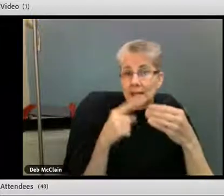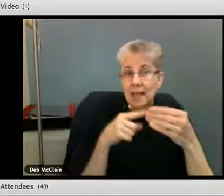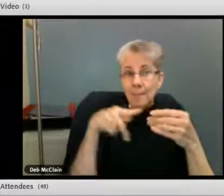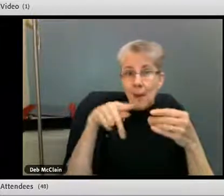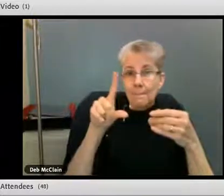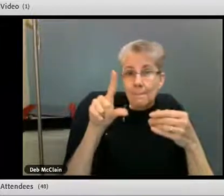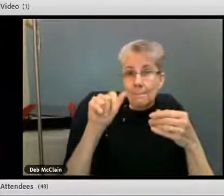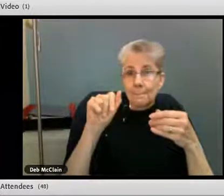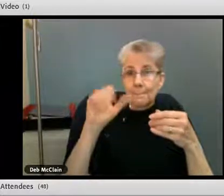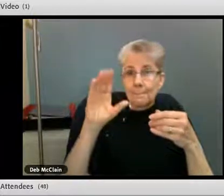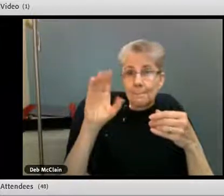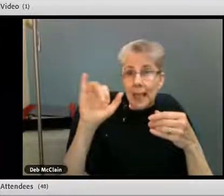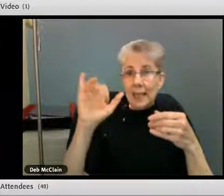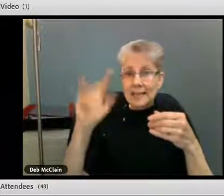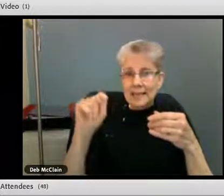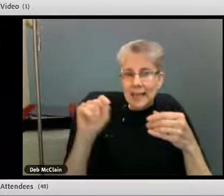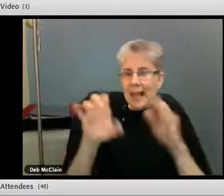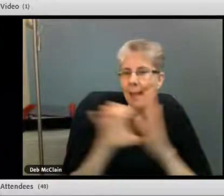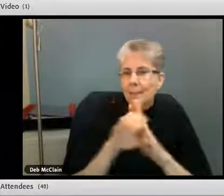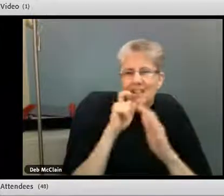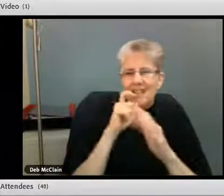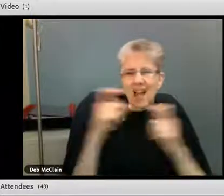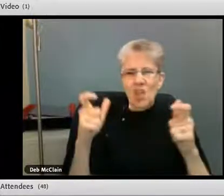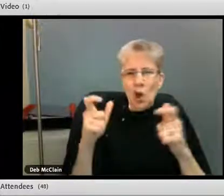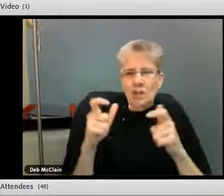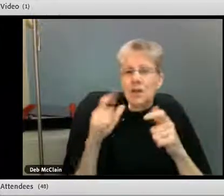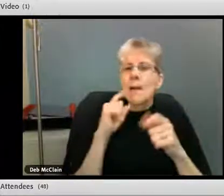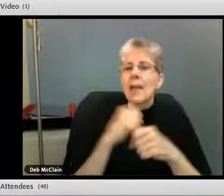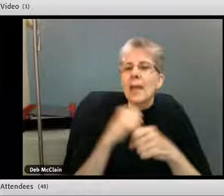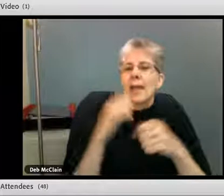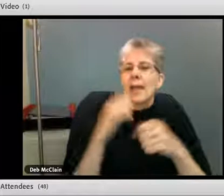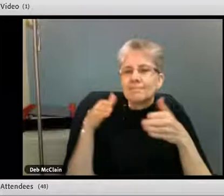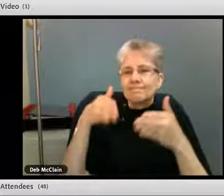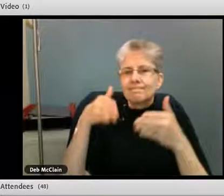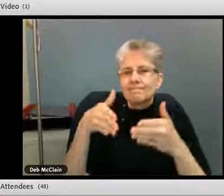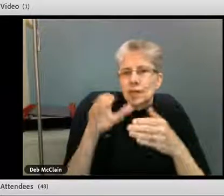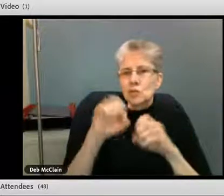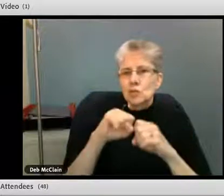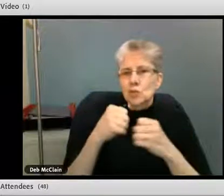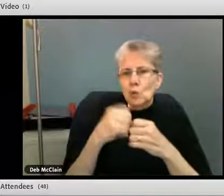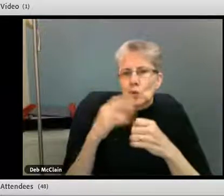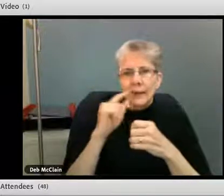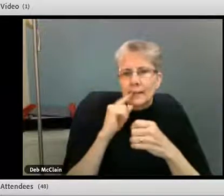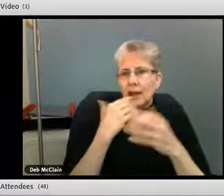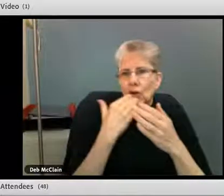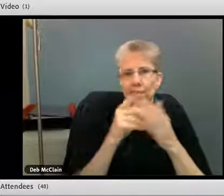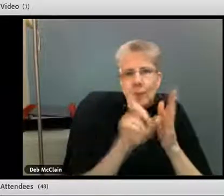They're made for social media. They're not good for printing unless you want to buy one.